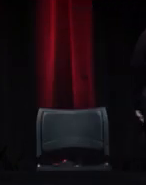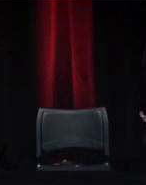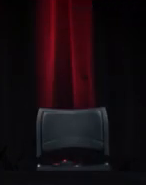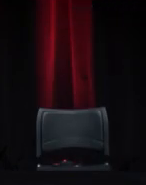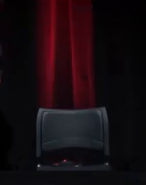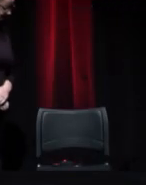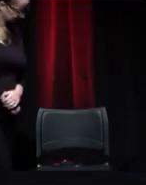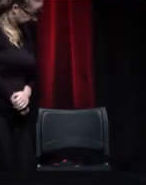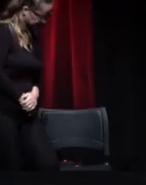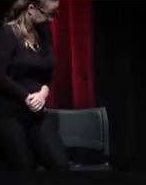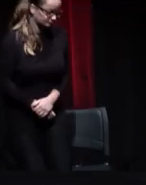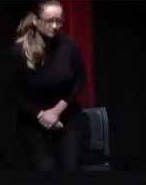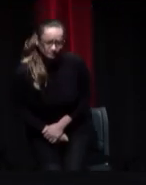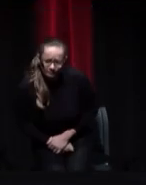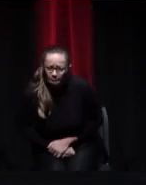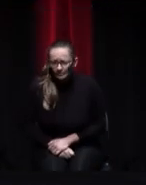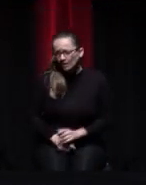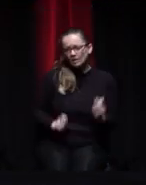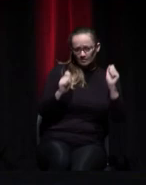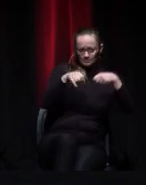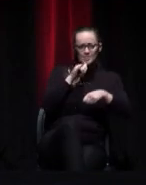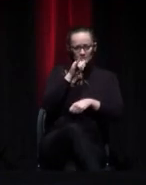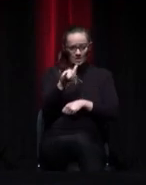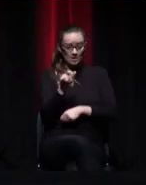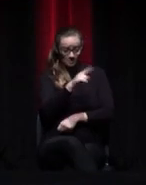are troubled by a similar situation.